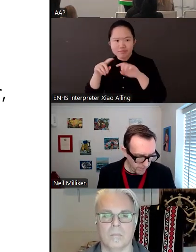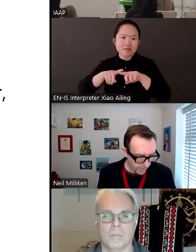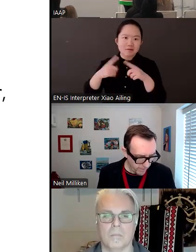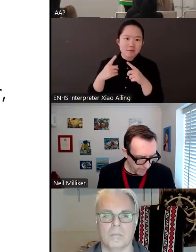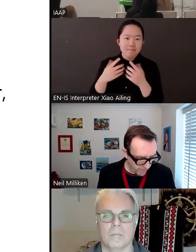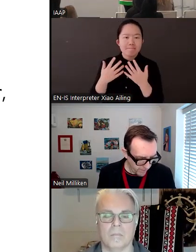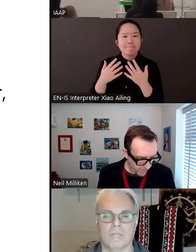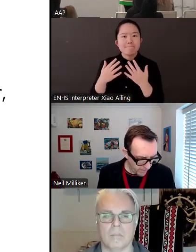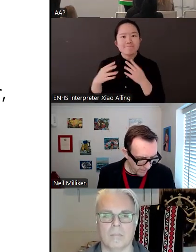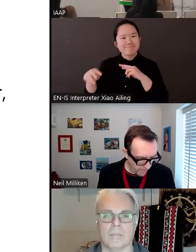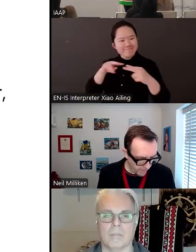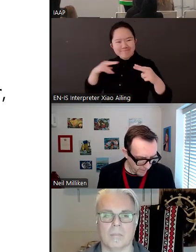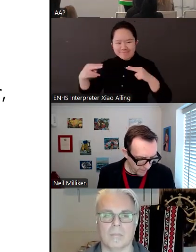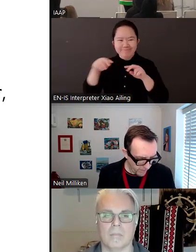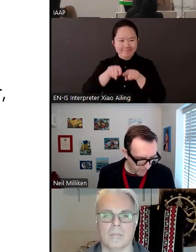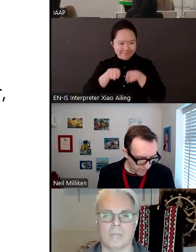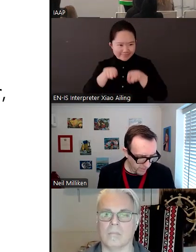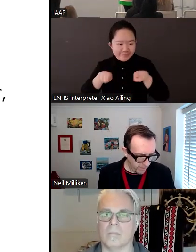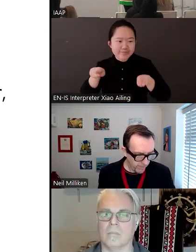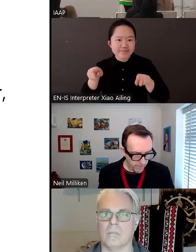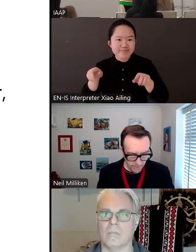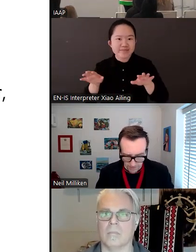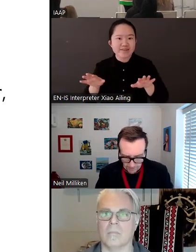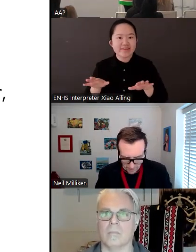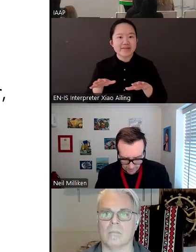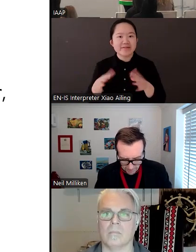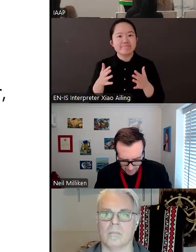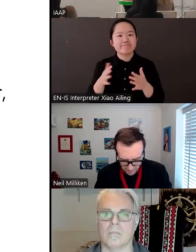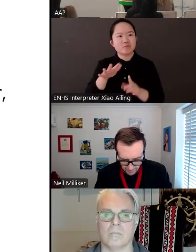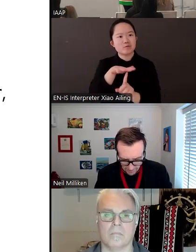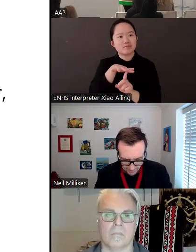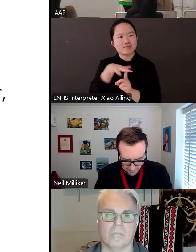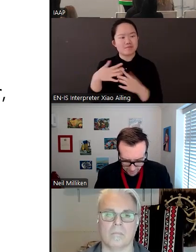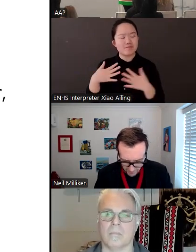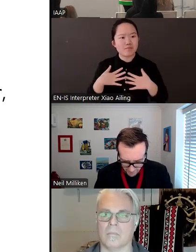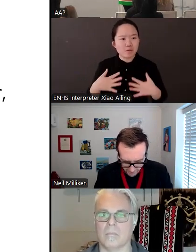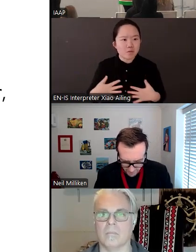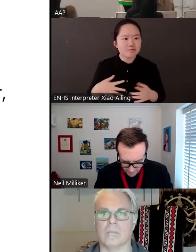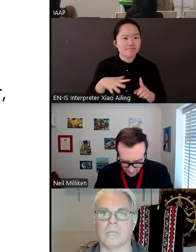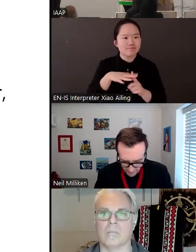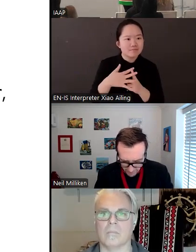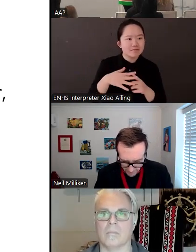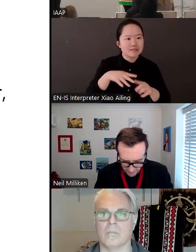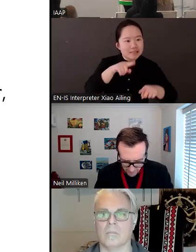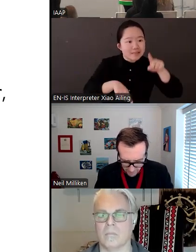And how can we, from our very different positions, work towards everyone being able to navigate social and,